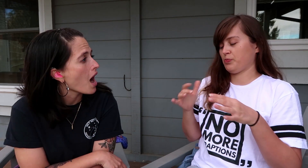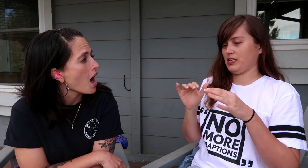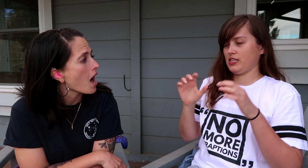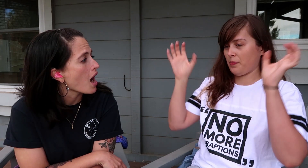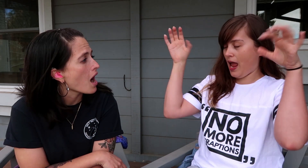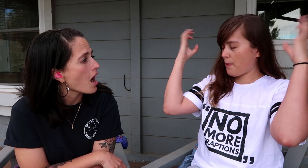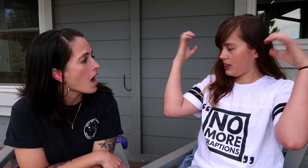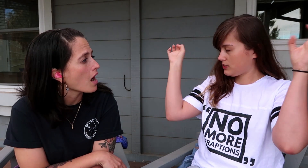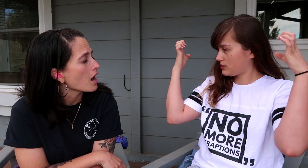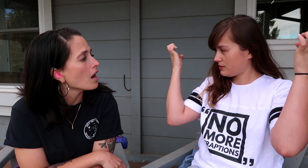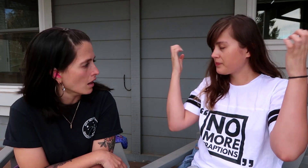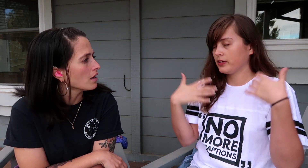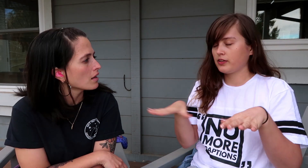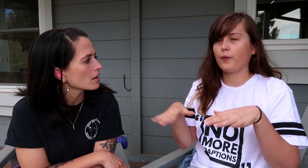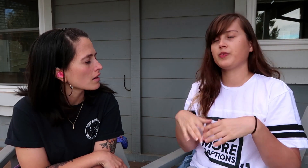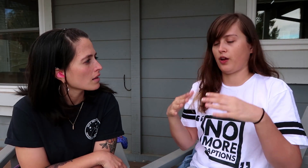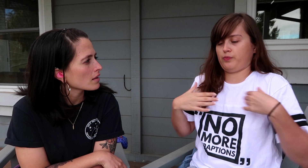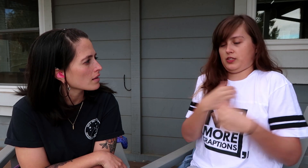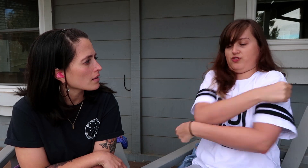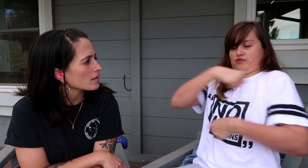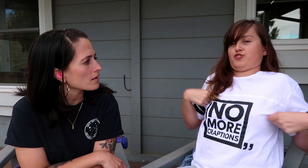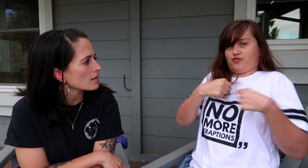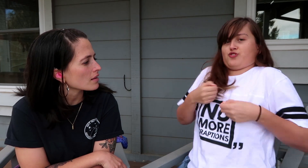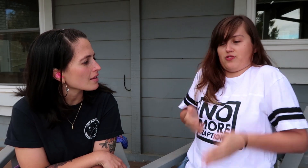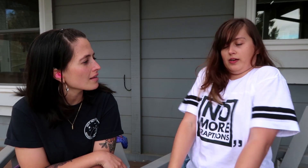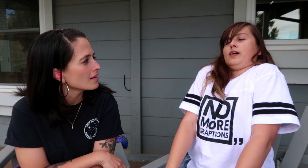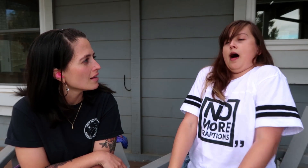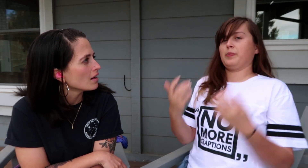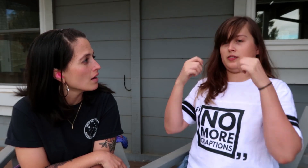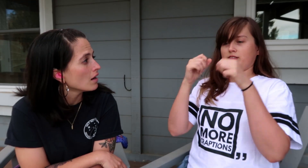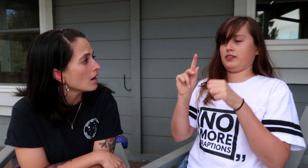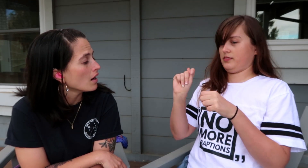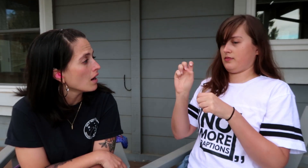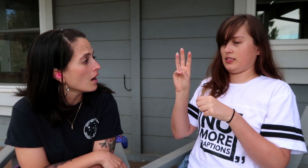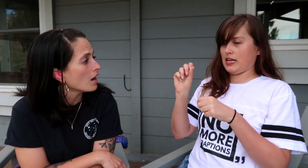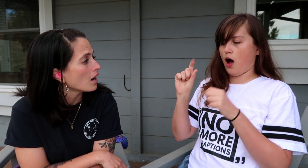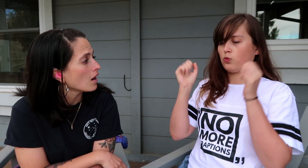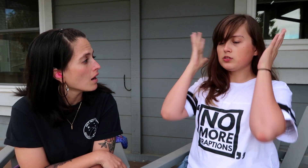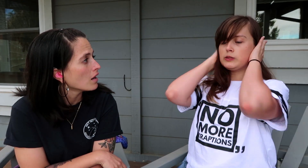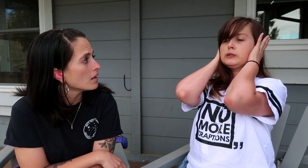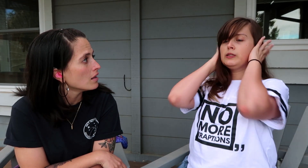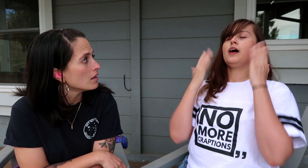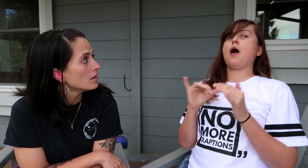So I was in the ambulance, and I'm all wrapped up with a towel tightly covering my ears,